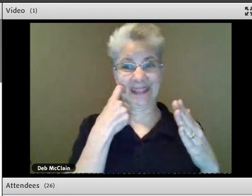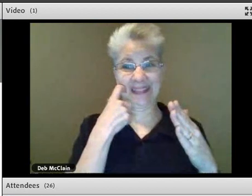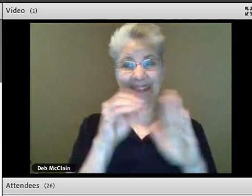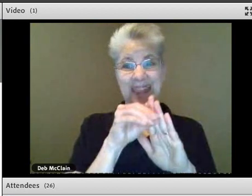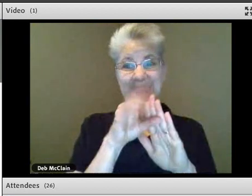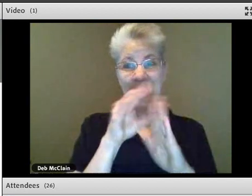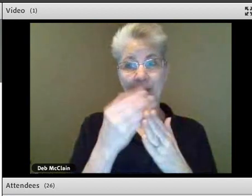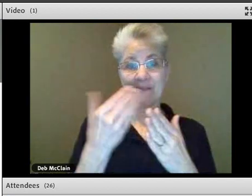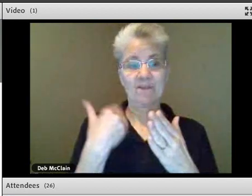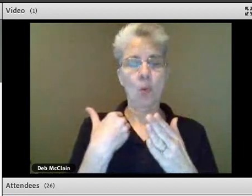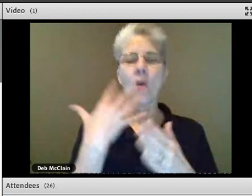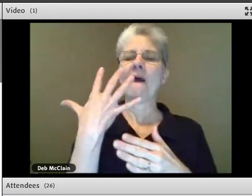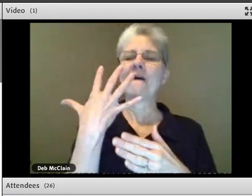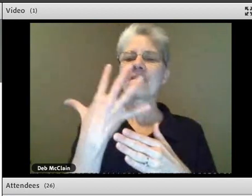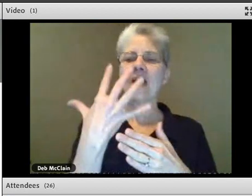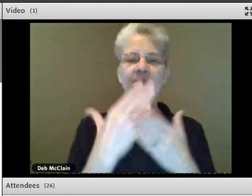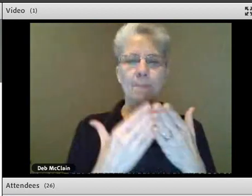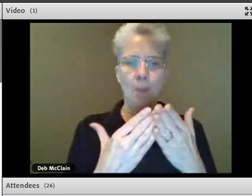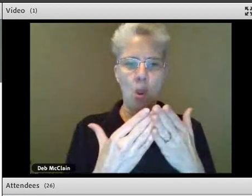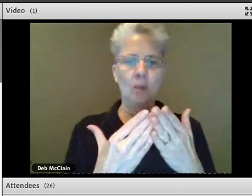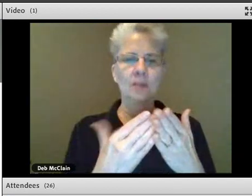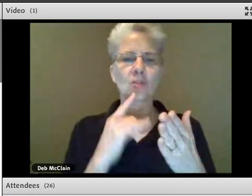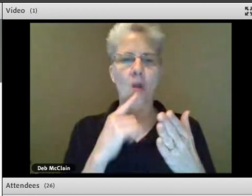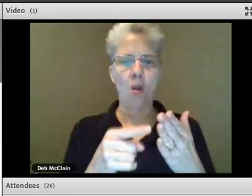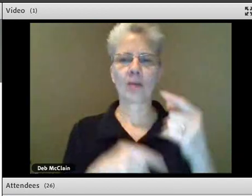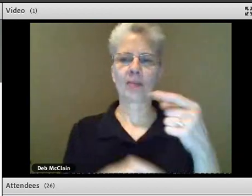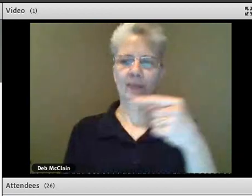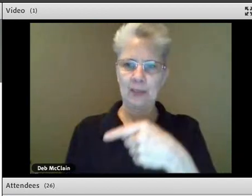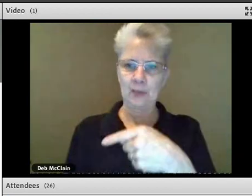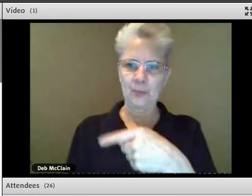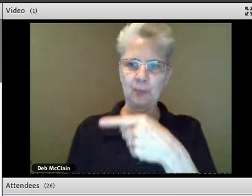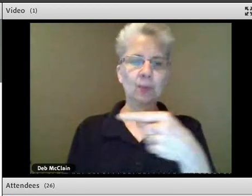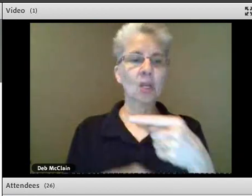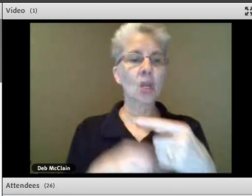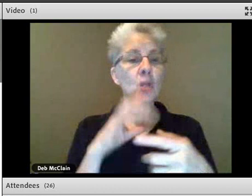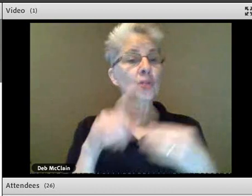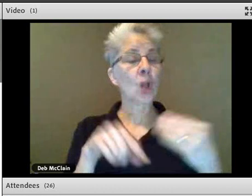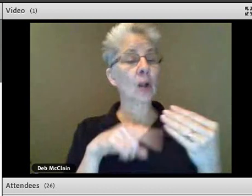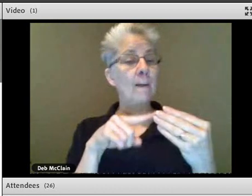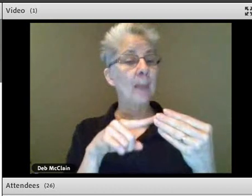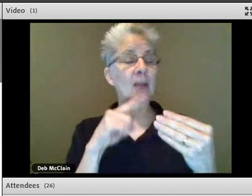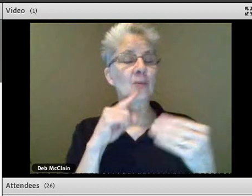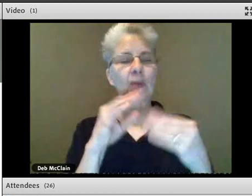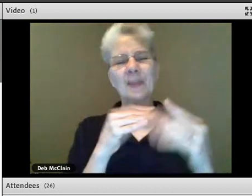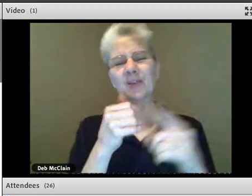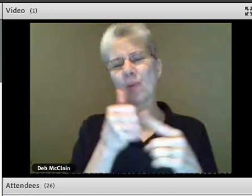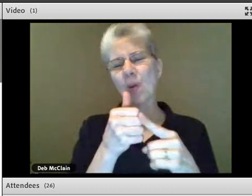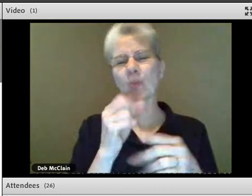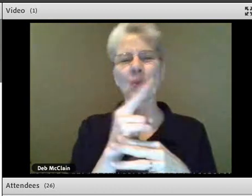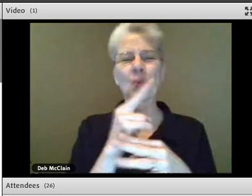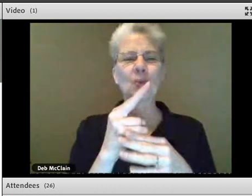on those five main core components. When you're talking about -- and you can build your own where you can use existing tools.